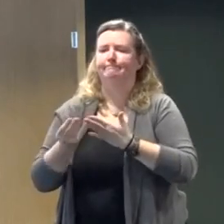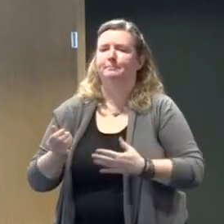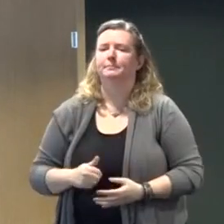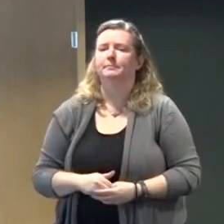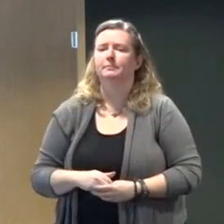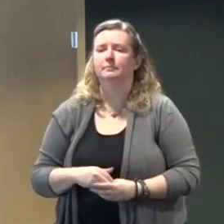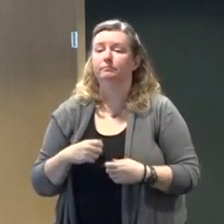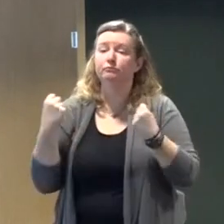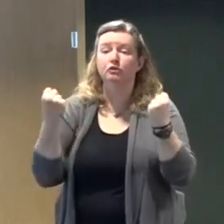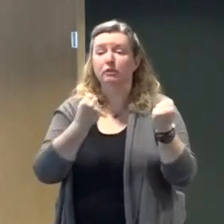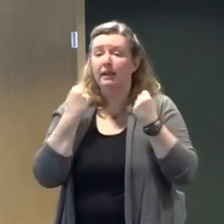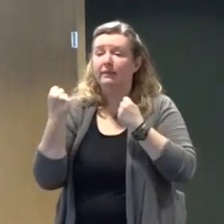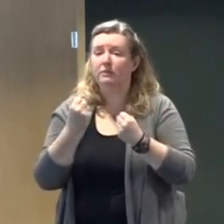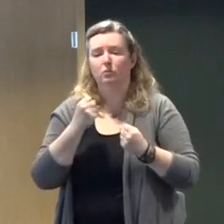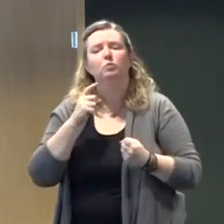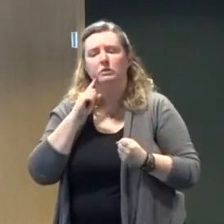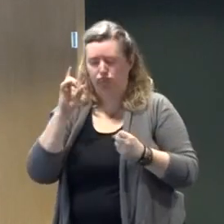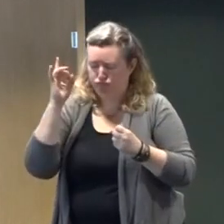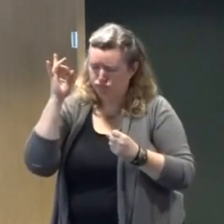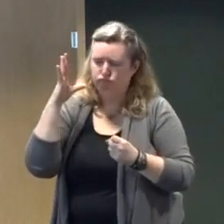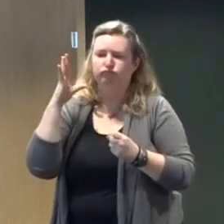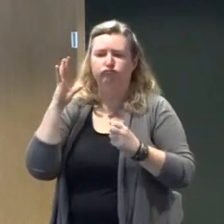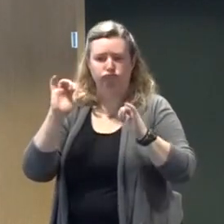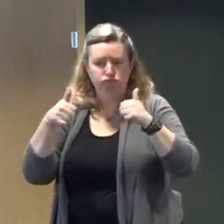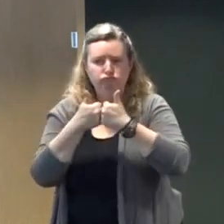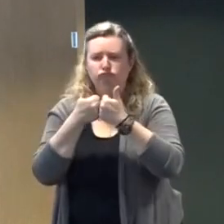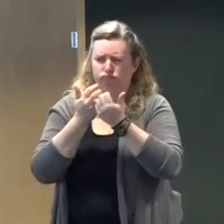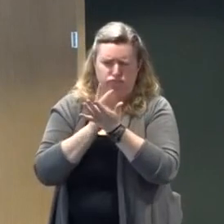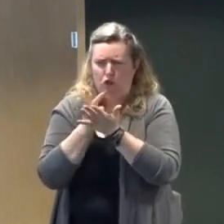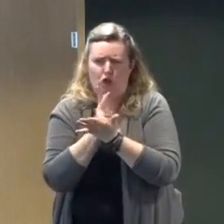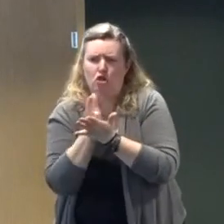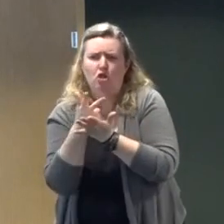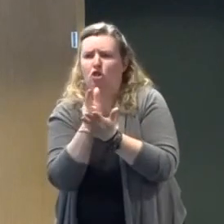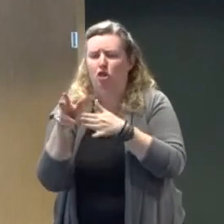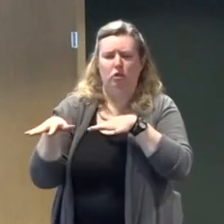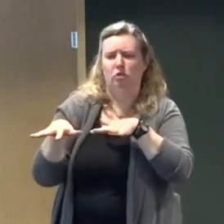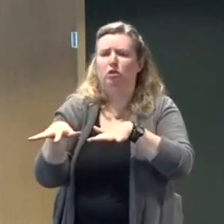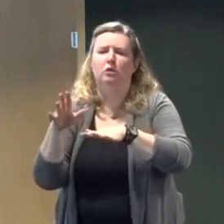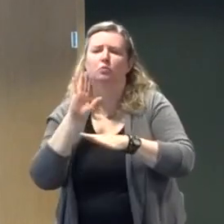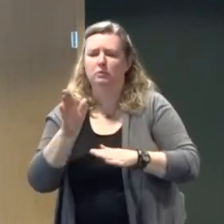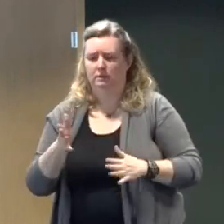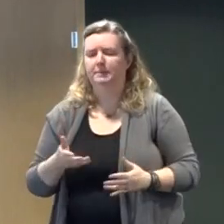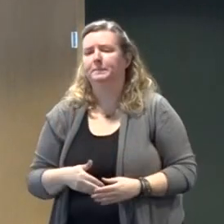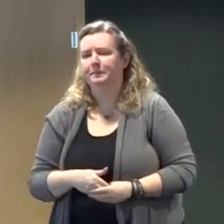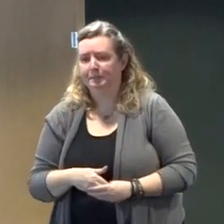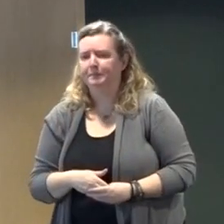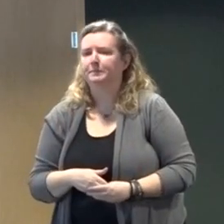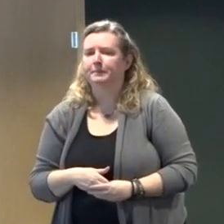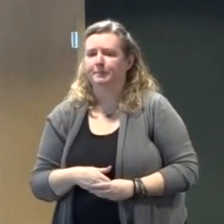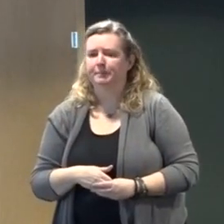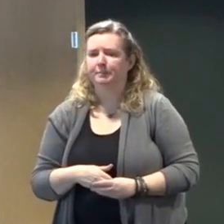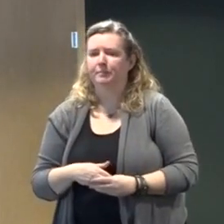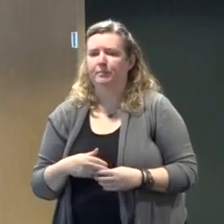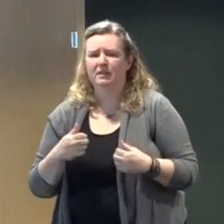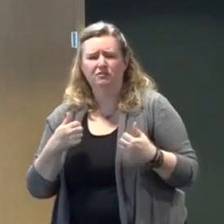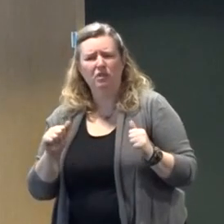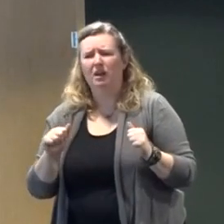WE ALREADY EXPECT TOUGH TRAVEL CONDITIONS AND LOW VISIBILITY DUE TO THE BLOWING THOSE CONDITIONS CAN DETERIORATE